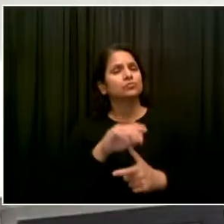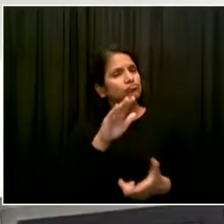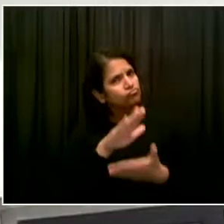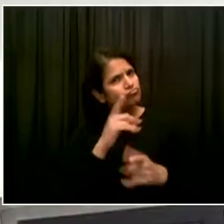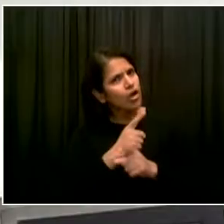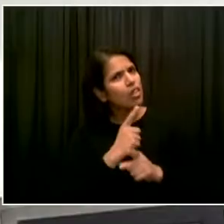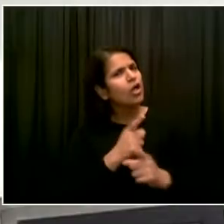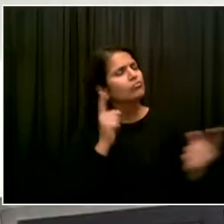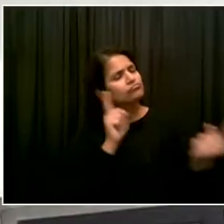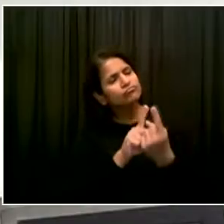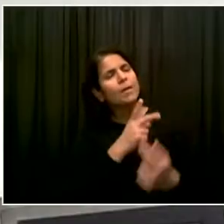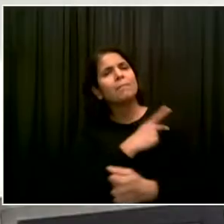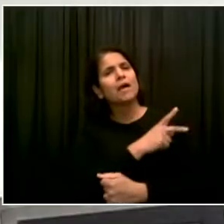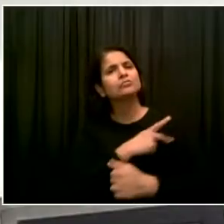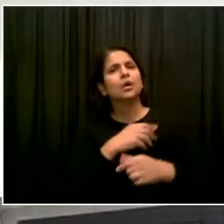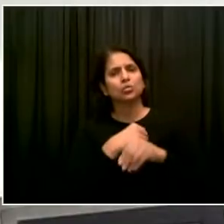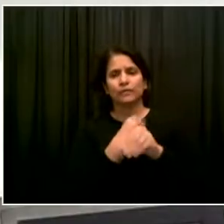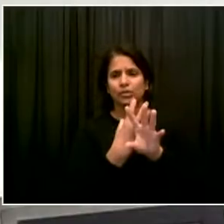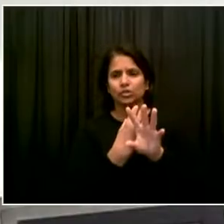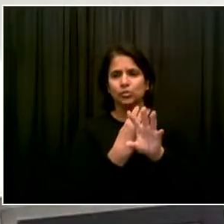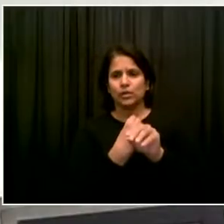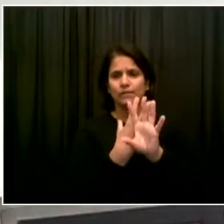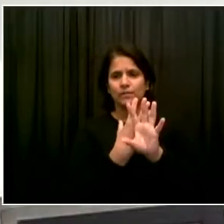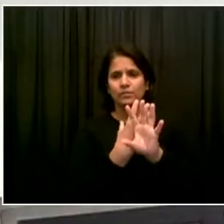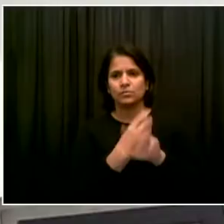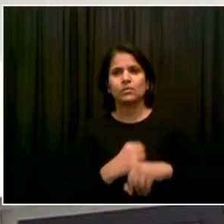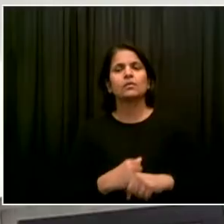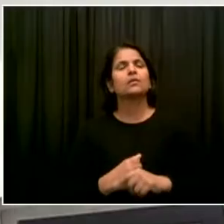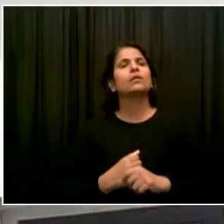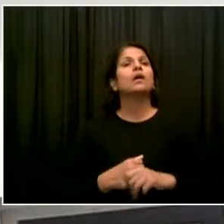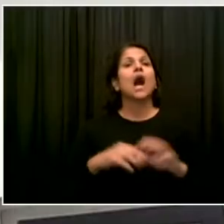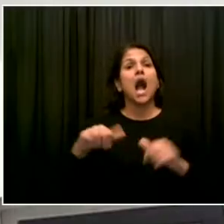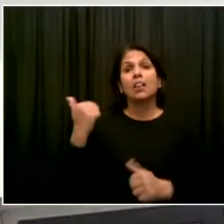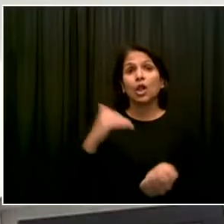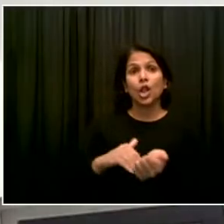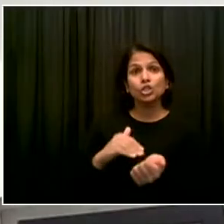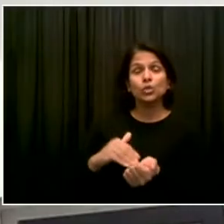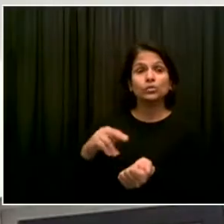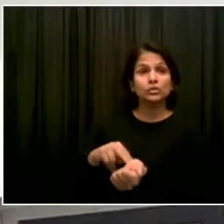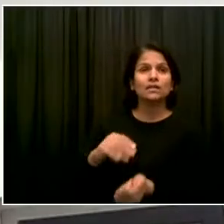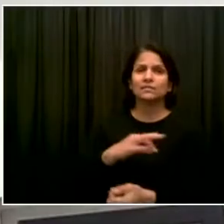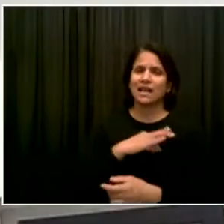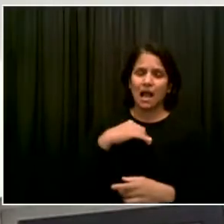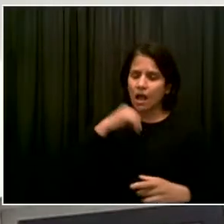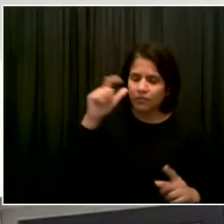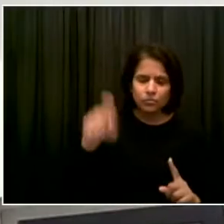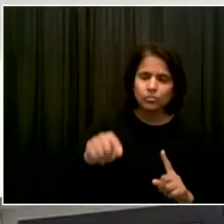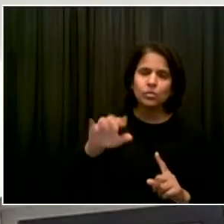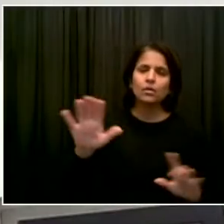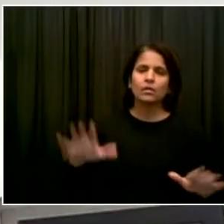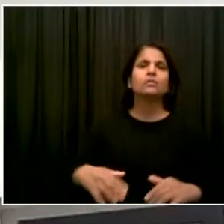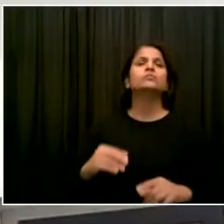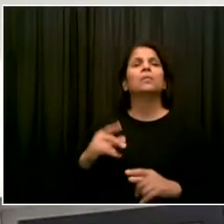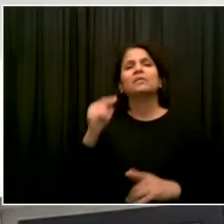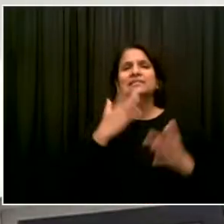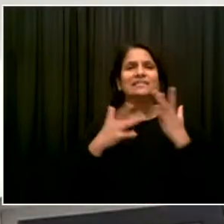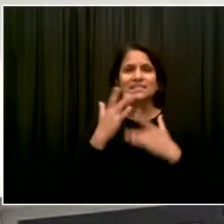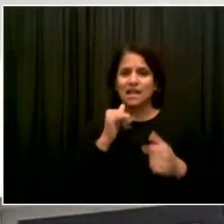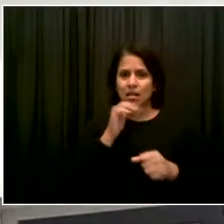MAINTAIN OUR APPOINTMENTS BECAUSE DOCTORS LIKE MYSELF AND DR. LONG AND DR. CHOKSHI WILL KEEP SEEING OUR PATIENTS